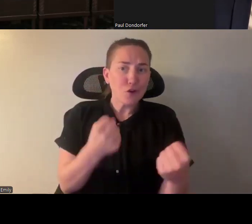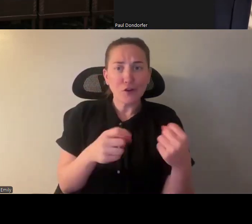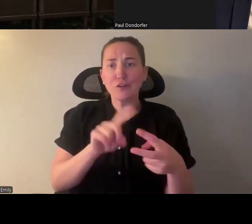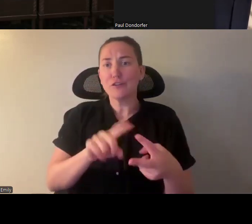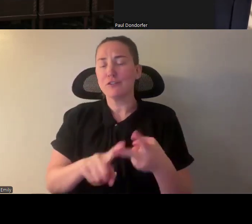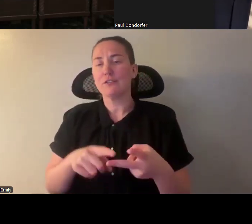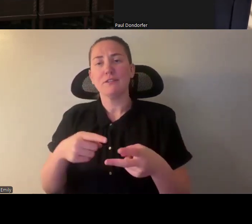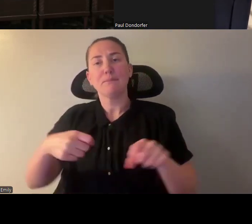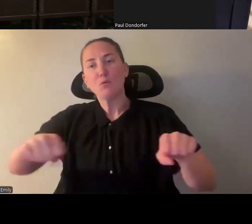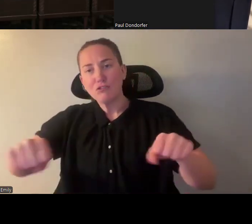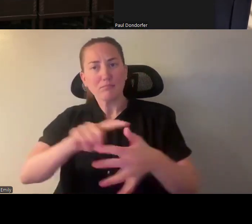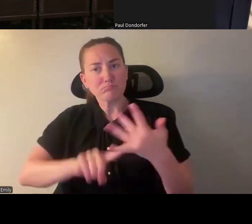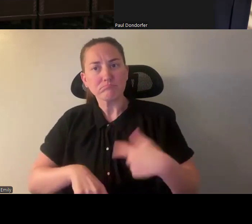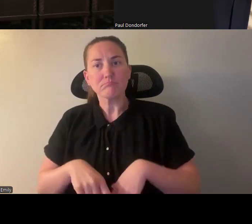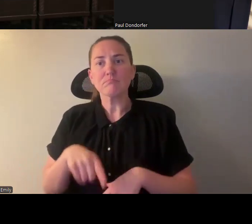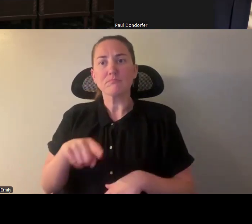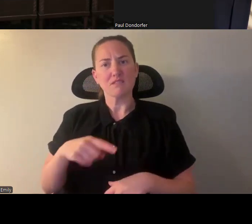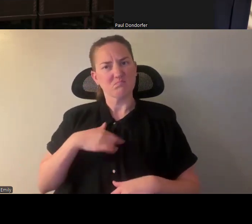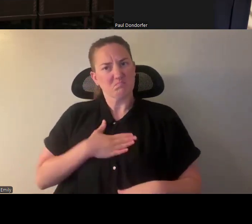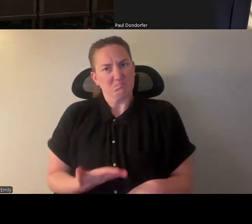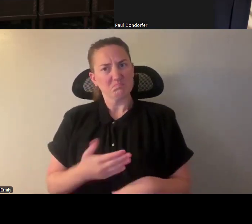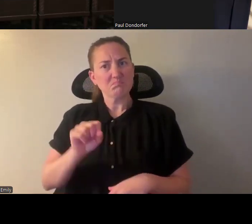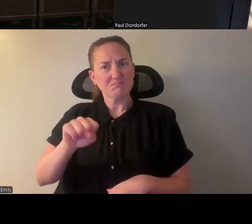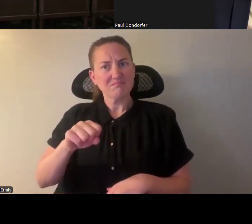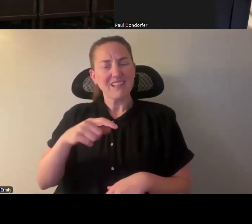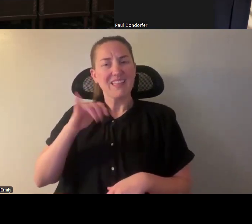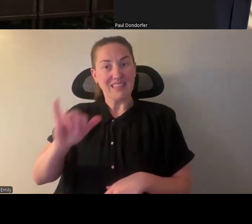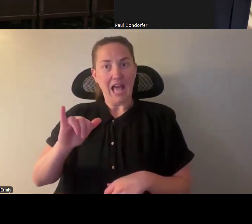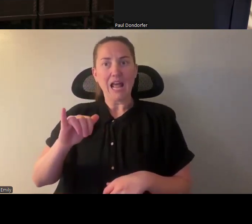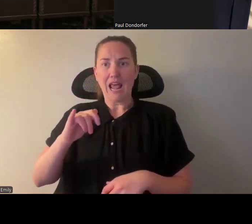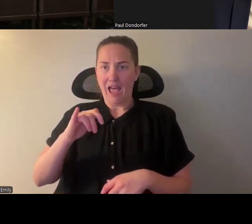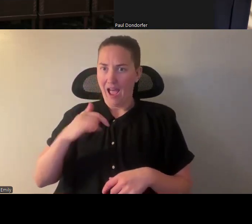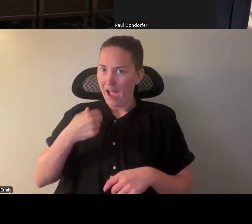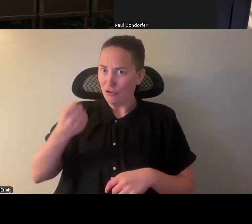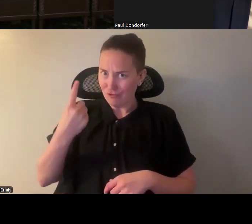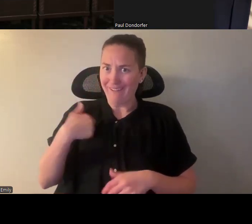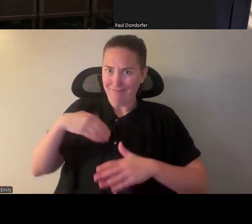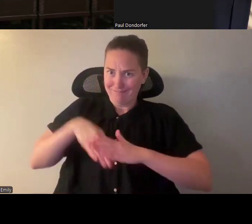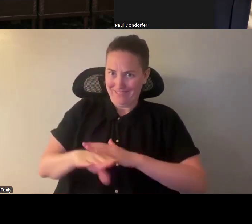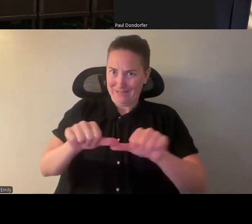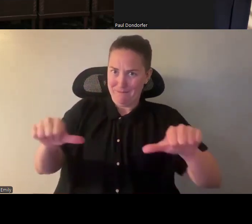uh they are essentially saying I'm in the public unregula or highly regulated space and for that